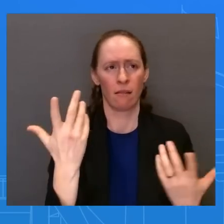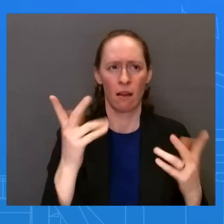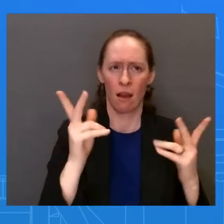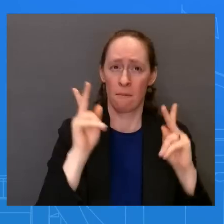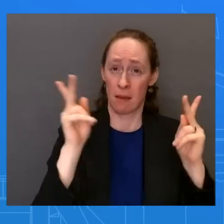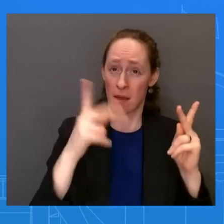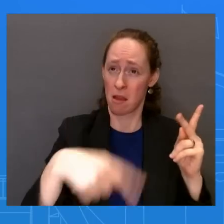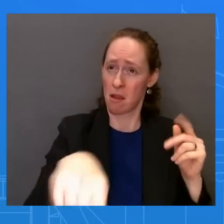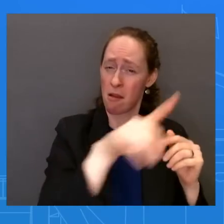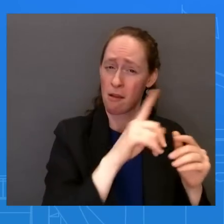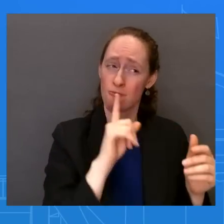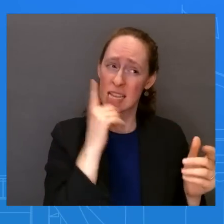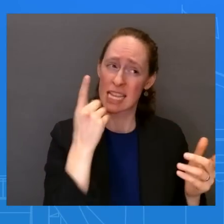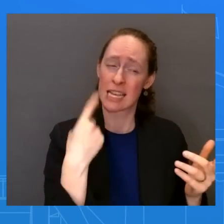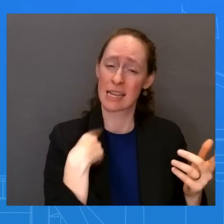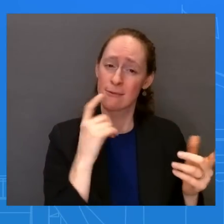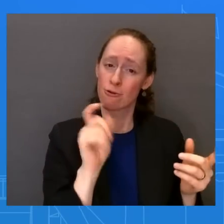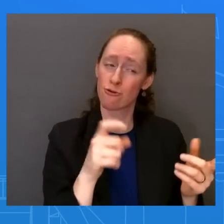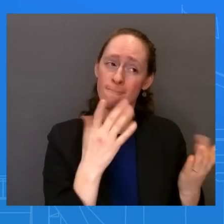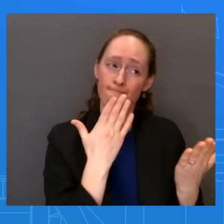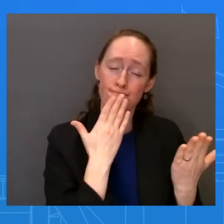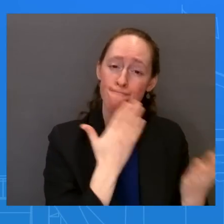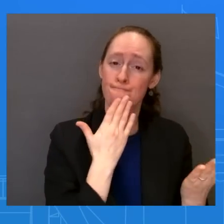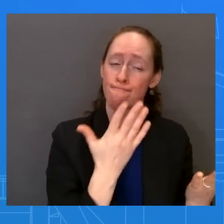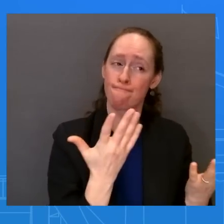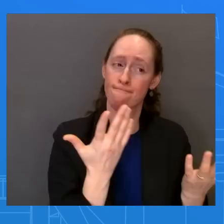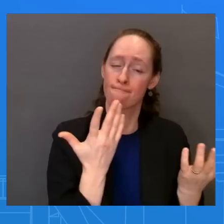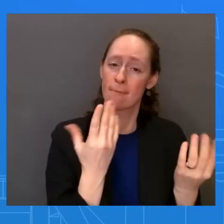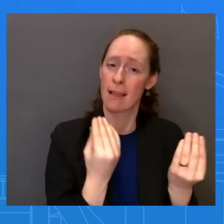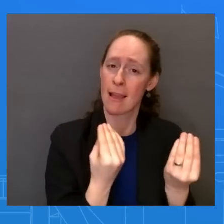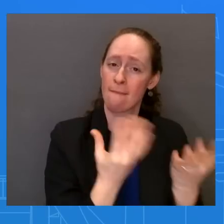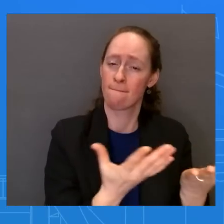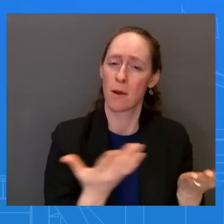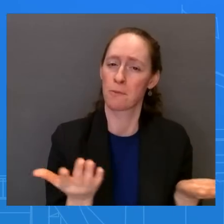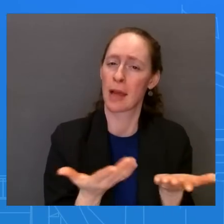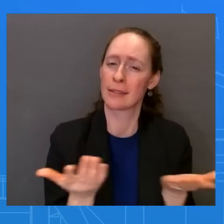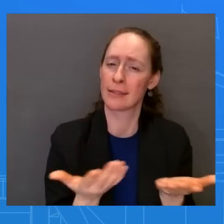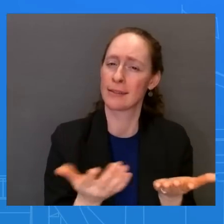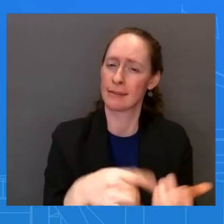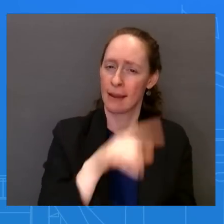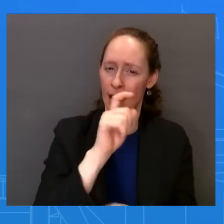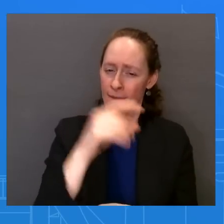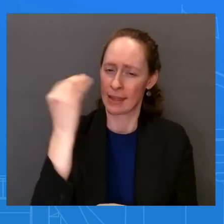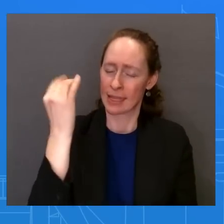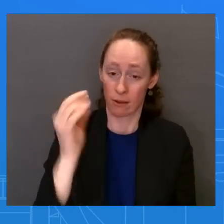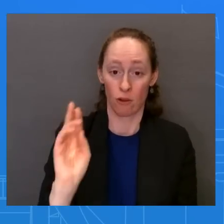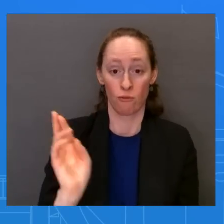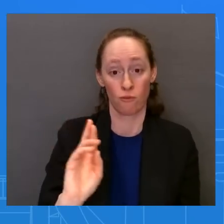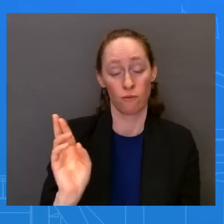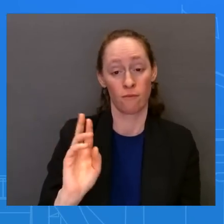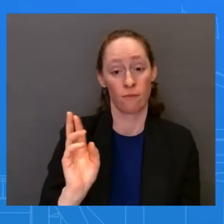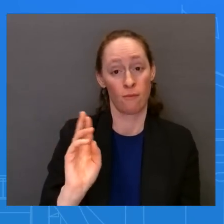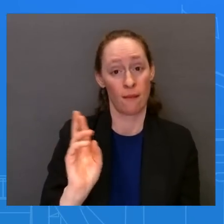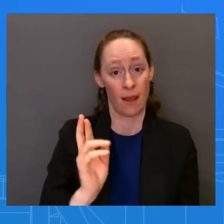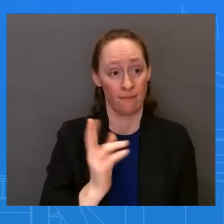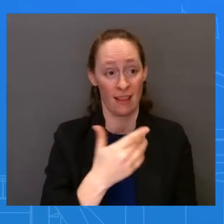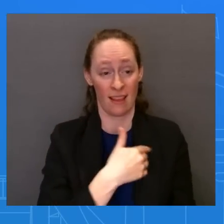as it relates to the terms of standards and service. They have to decide that. It is their conference. He is part of their conference, clearly.